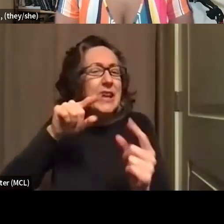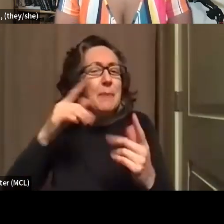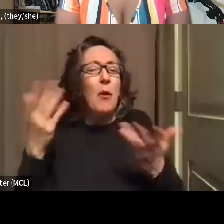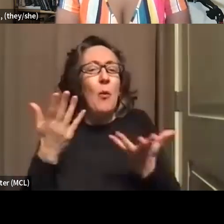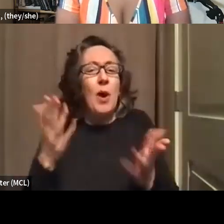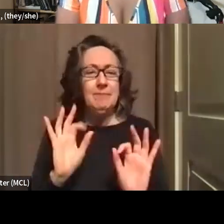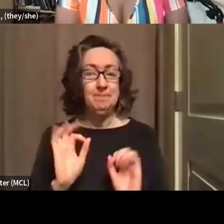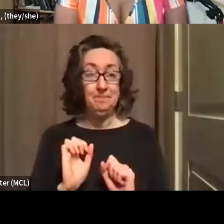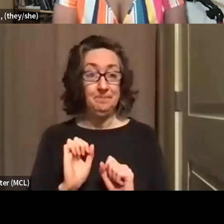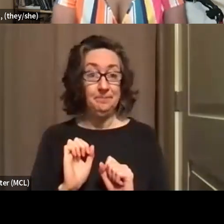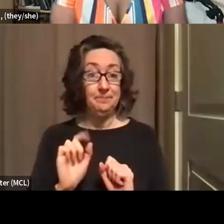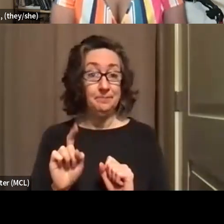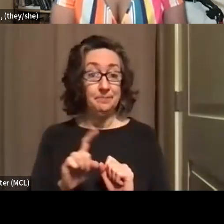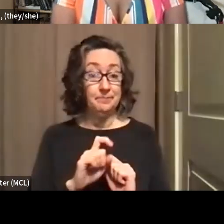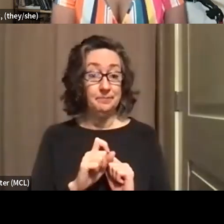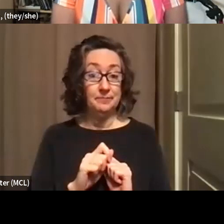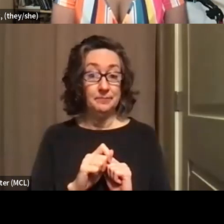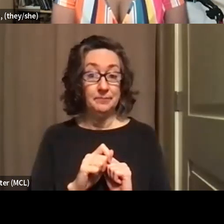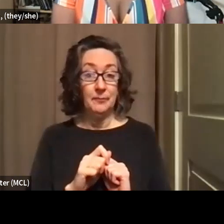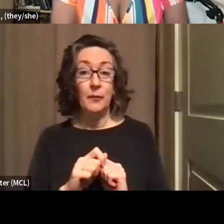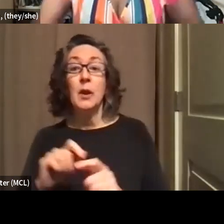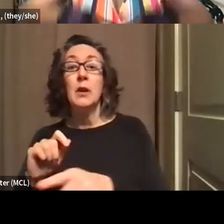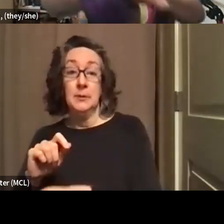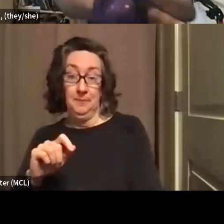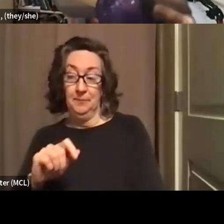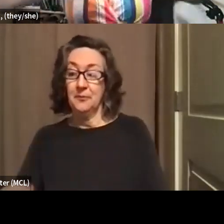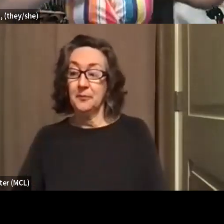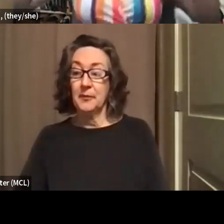Ask, instead of assuming.